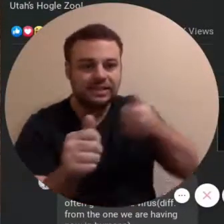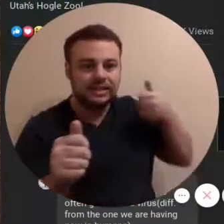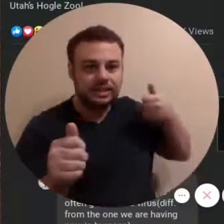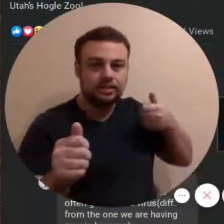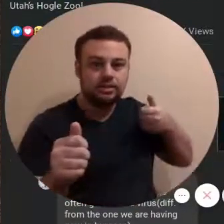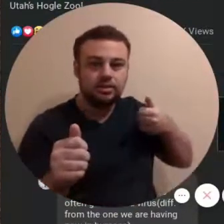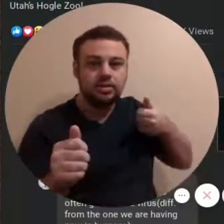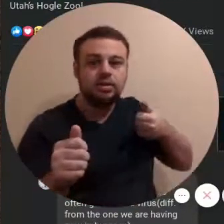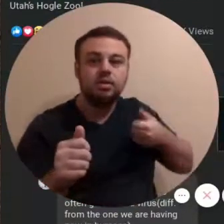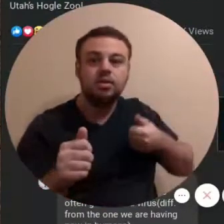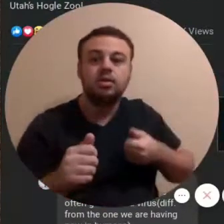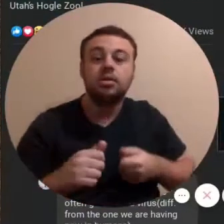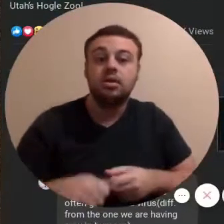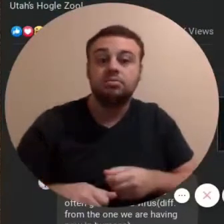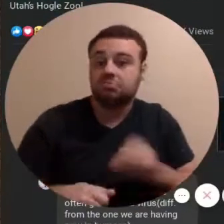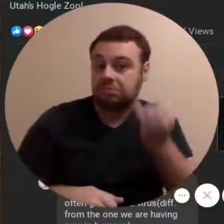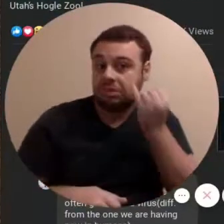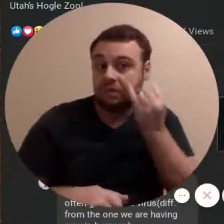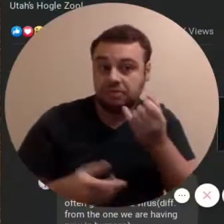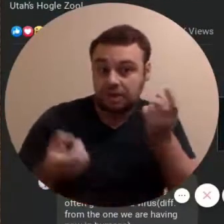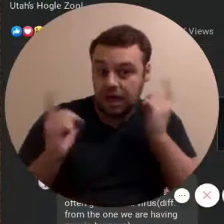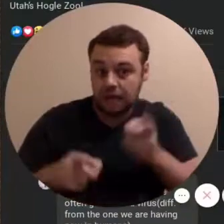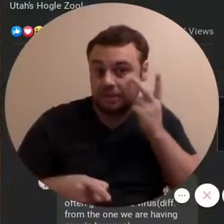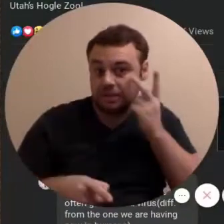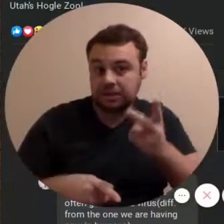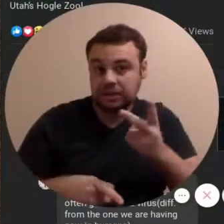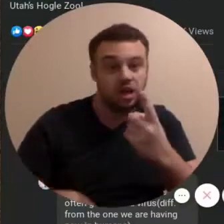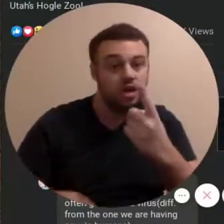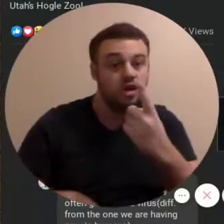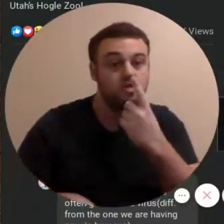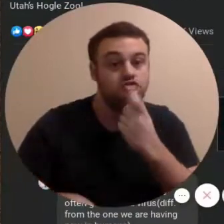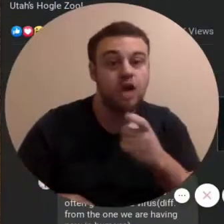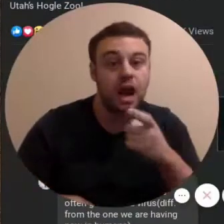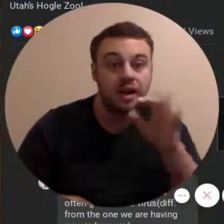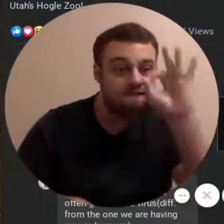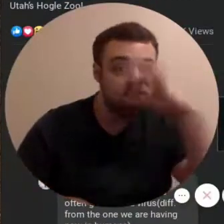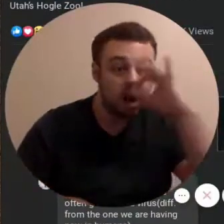and get a nice picture- see how many likes they can get on their Instagram, Facebook-